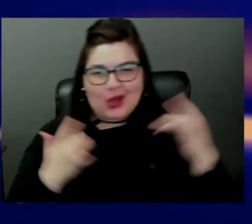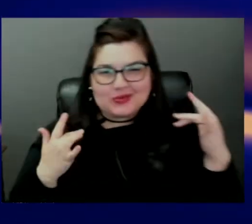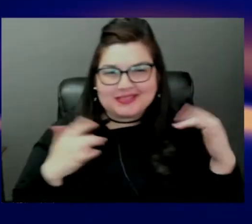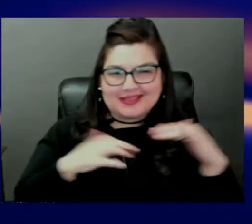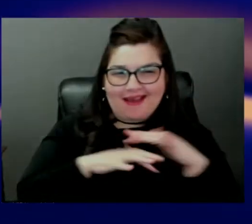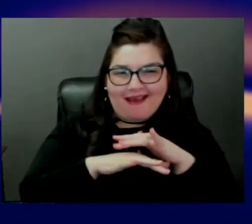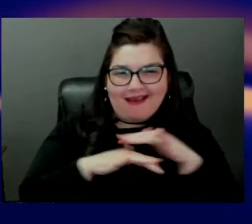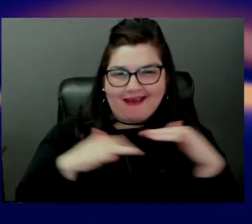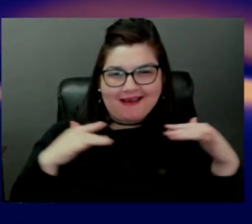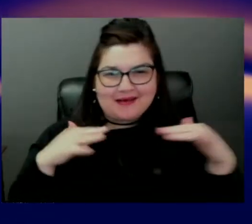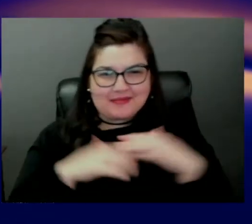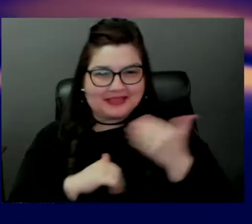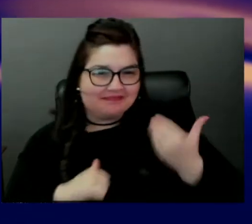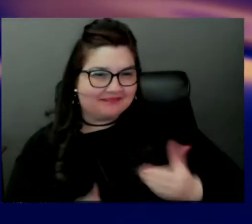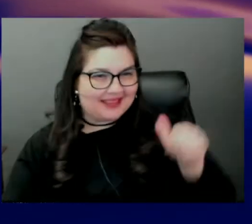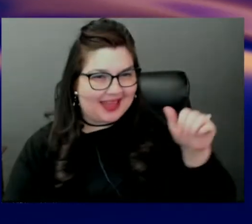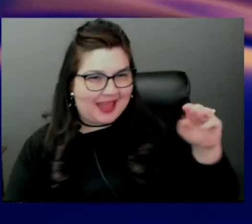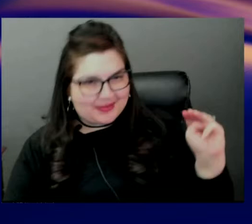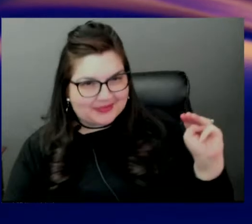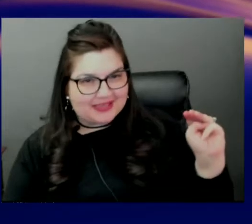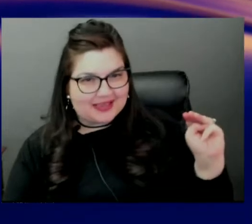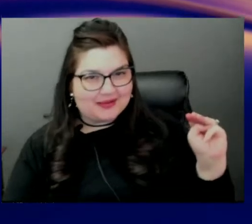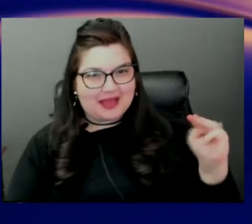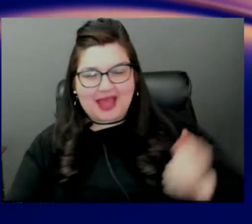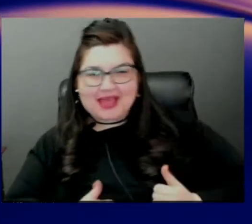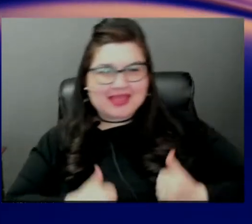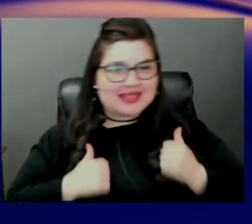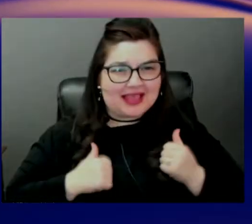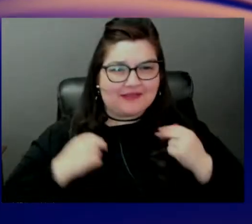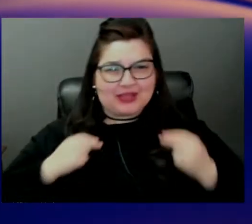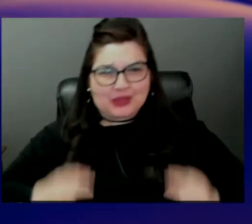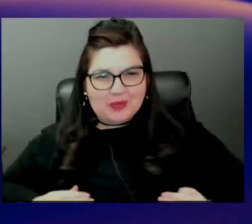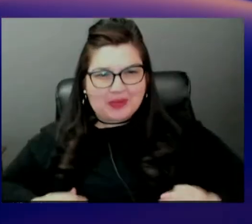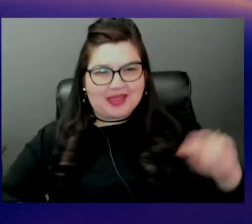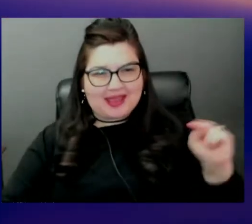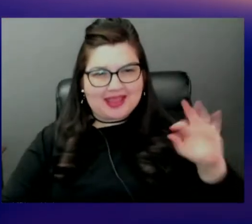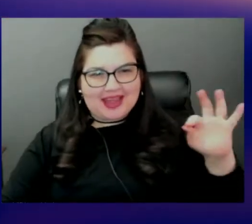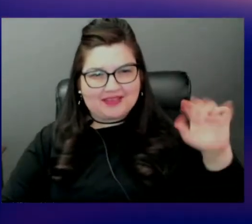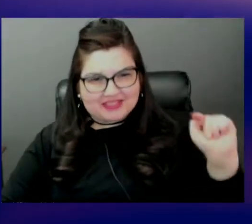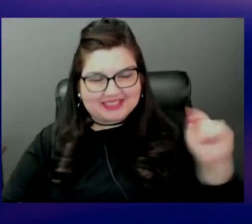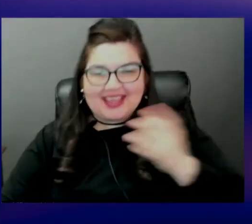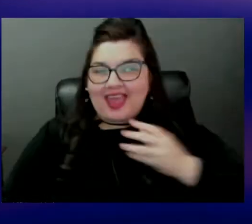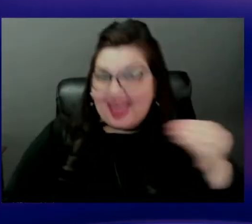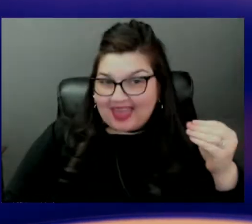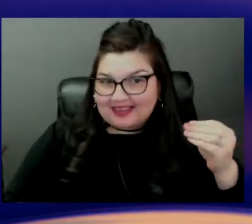I'm AM Grobelny, living human NFT and solution architect. I'm joined by two wonderful people